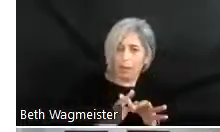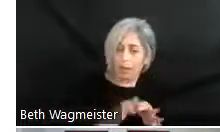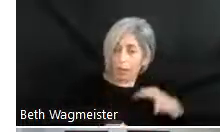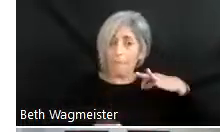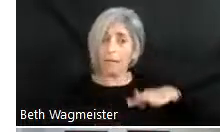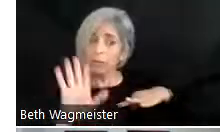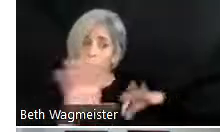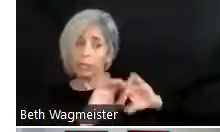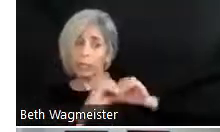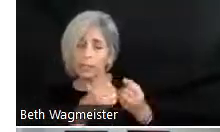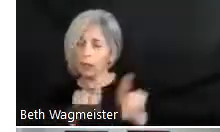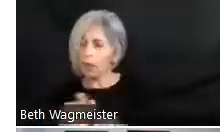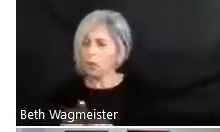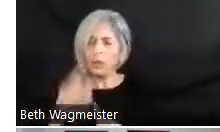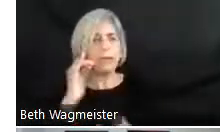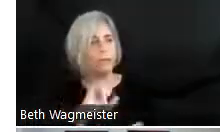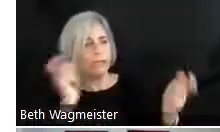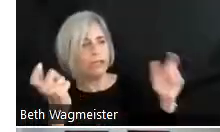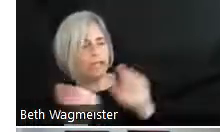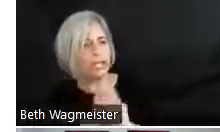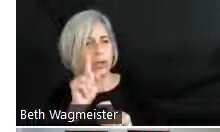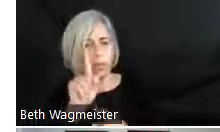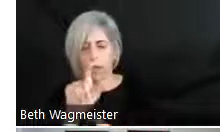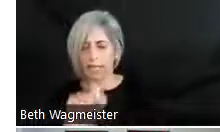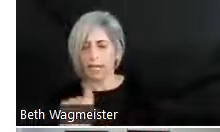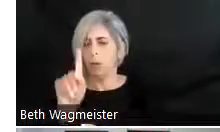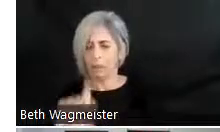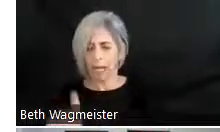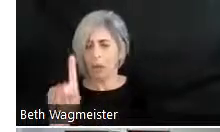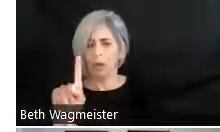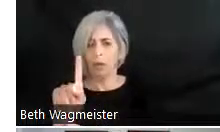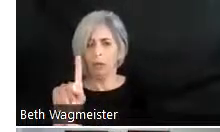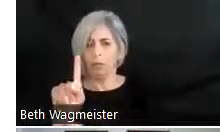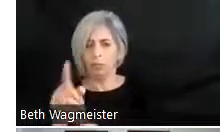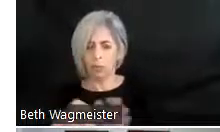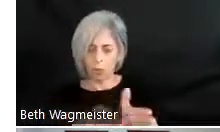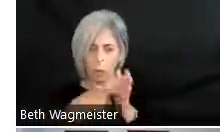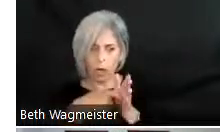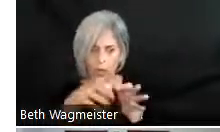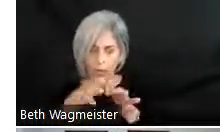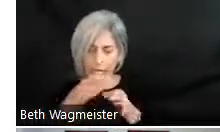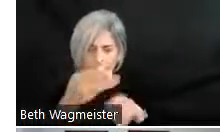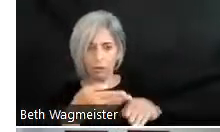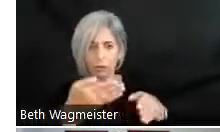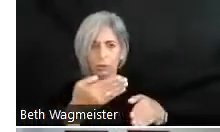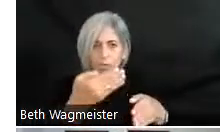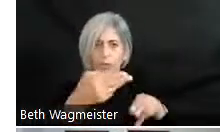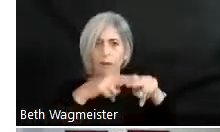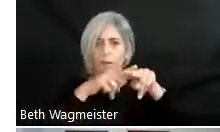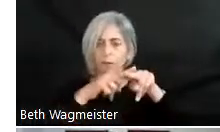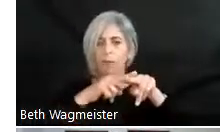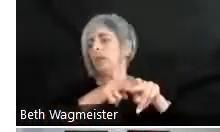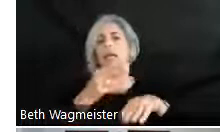as well. What if we changed 1.1.1 to required text that improves SEO. That's what it is,